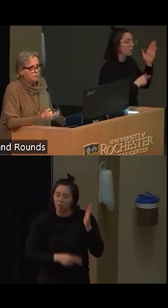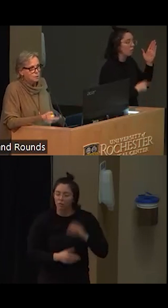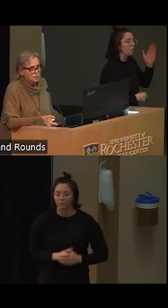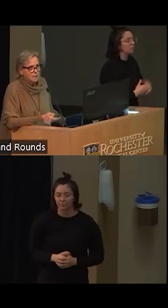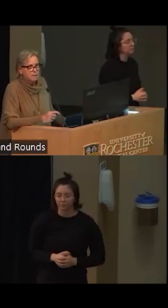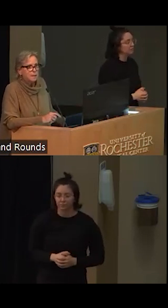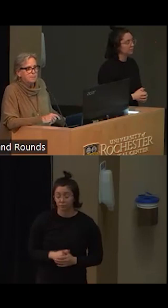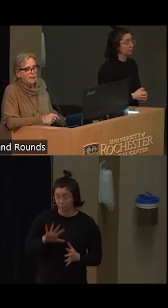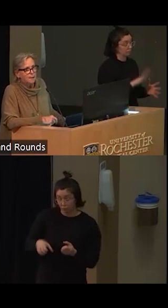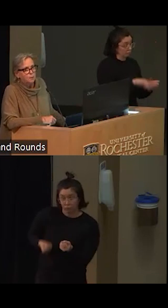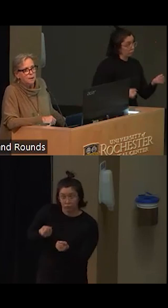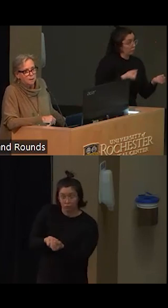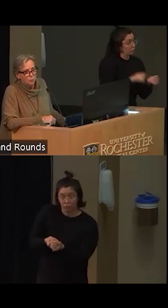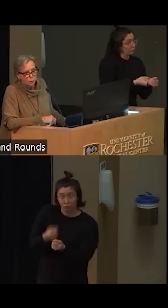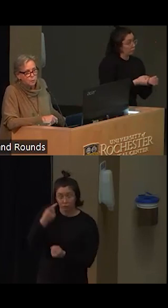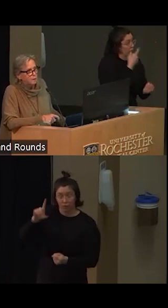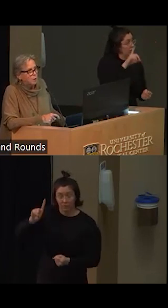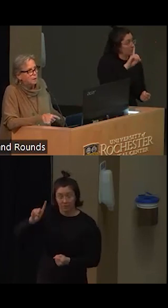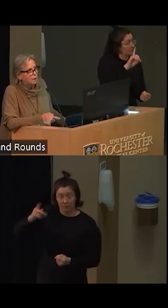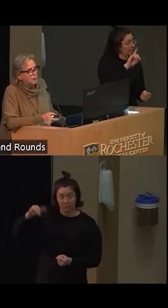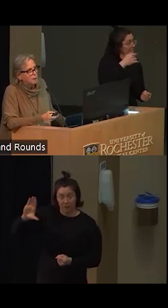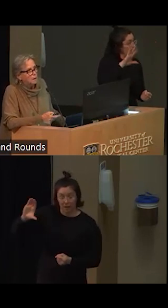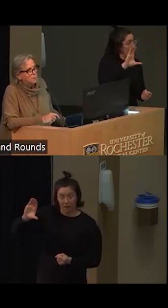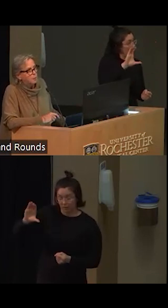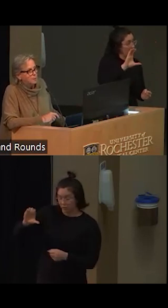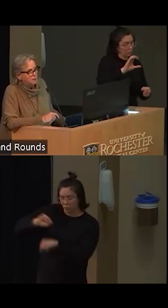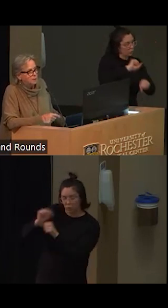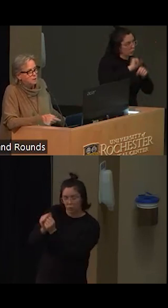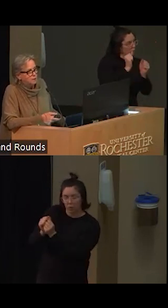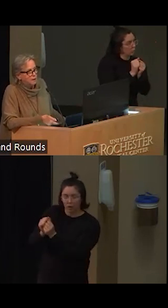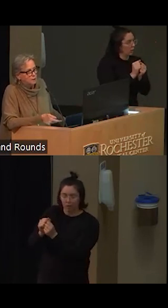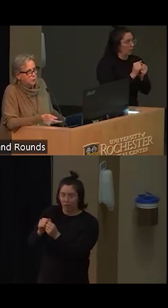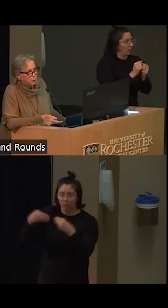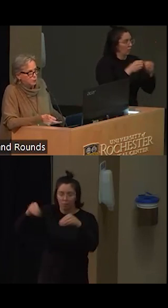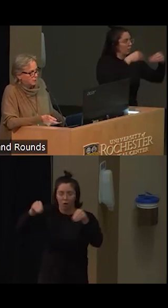it endorsed by Deep pack and uh worked with the marketing department to develop this brochure